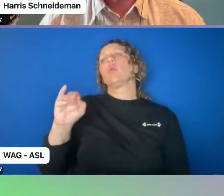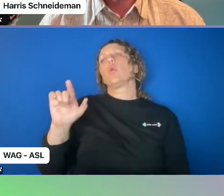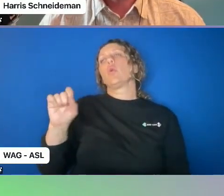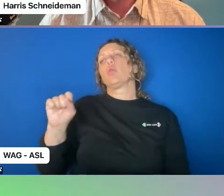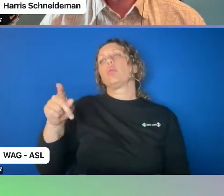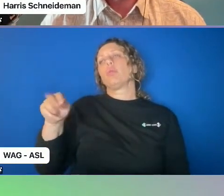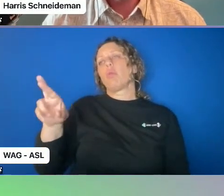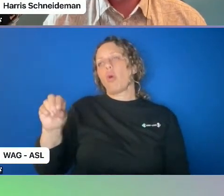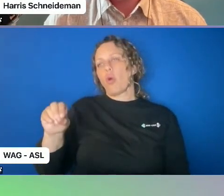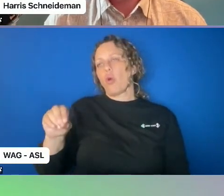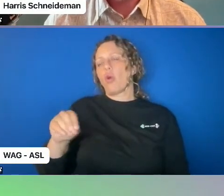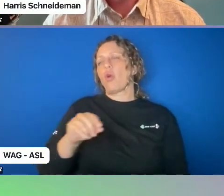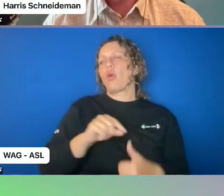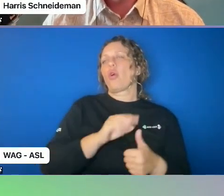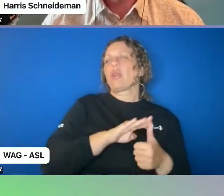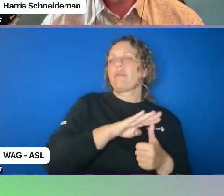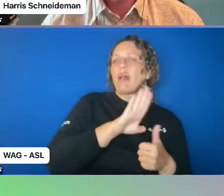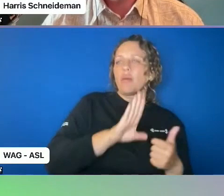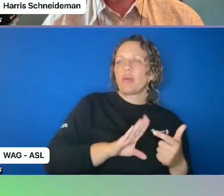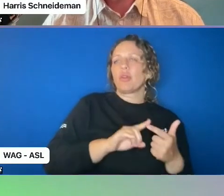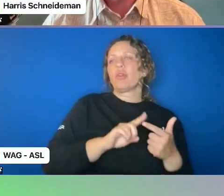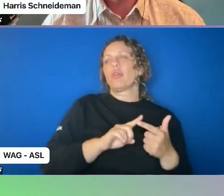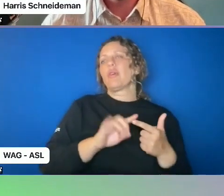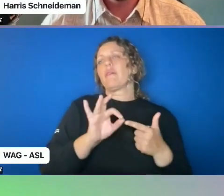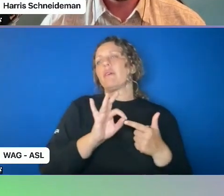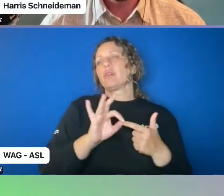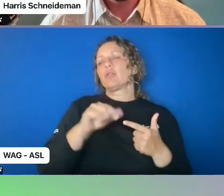functional QA or design QA?"